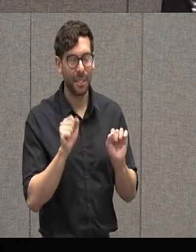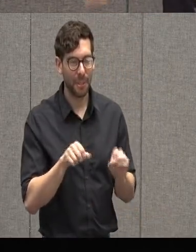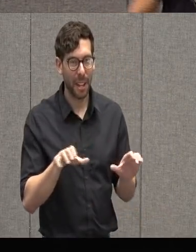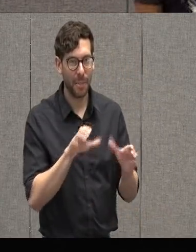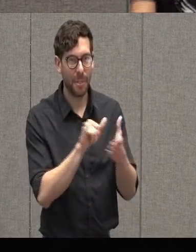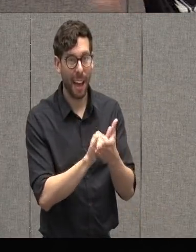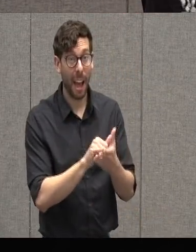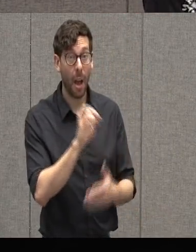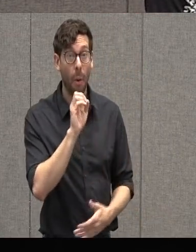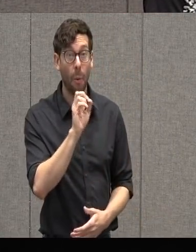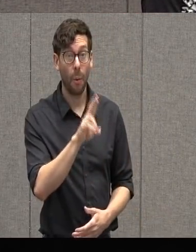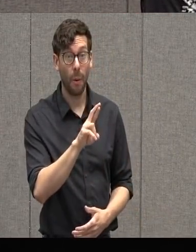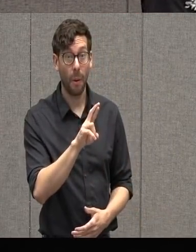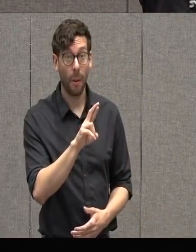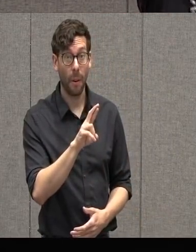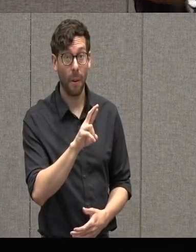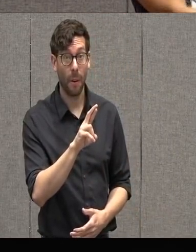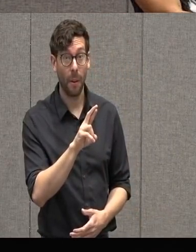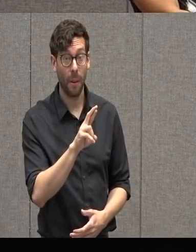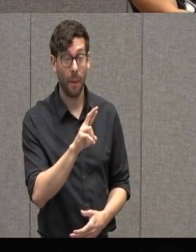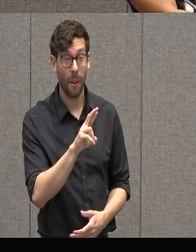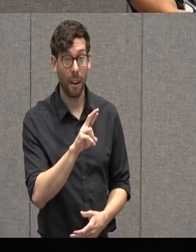Or you could do kind of a diagonal.